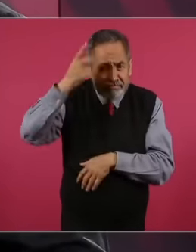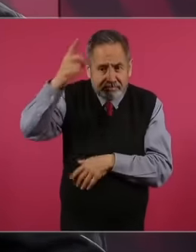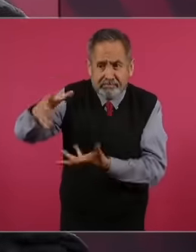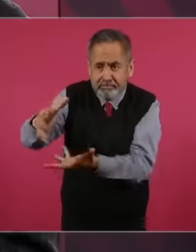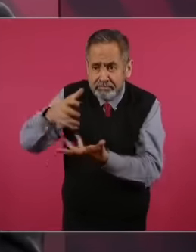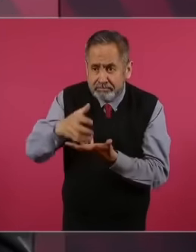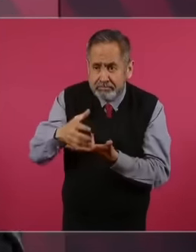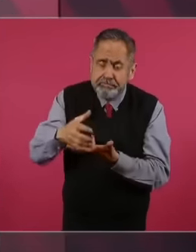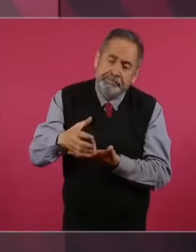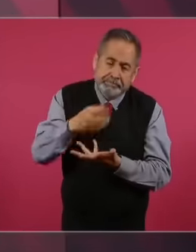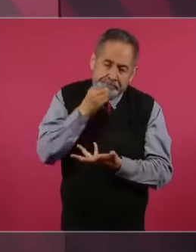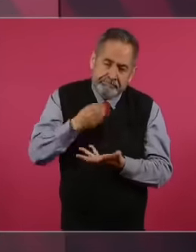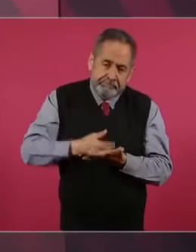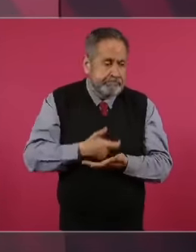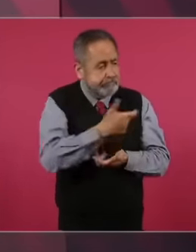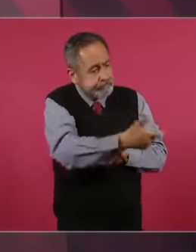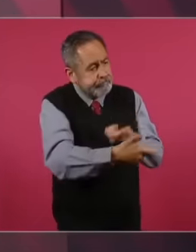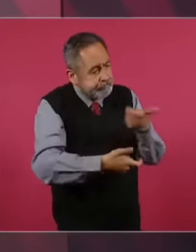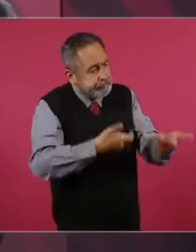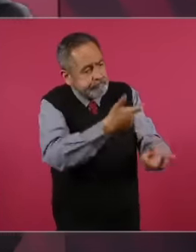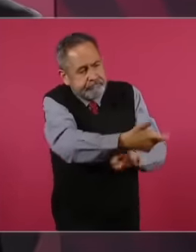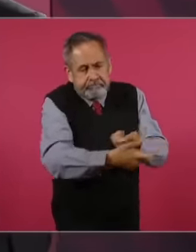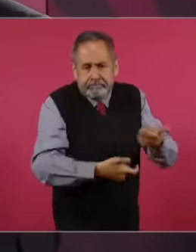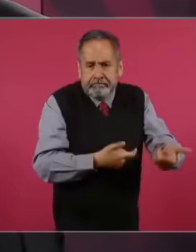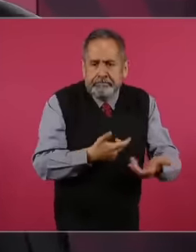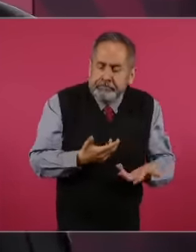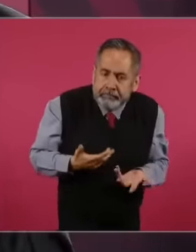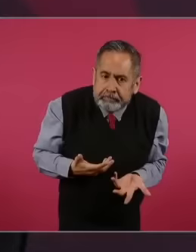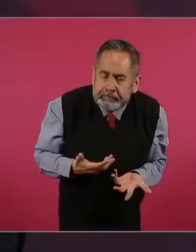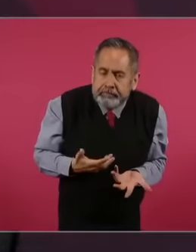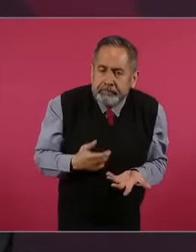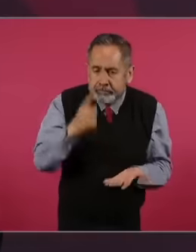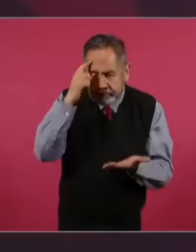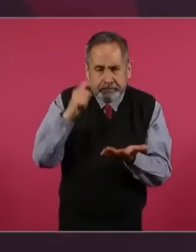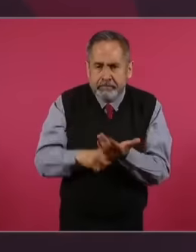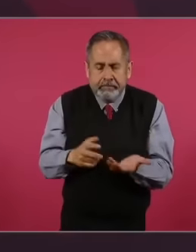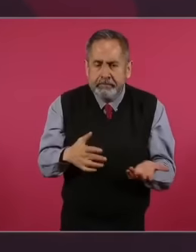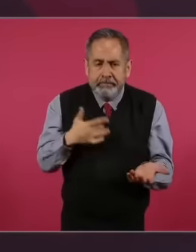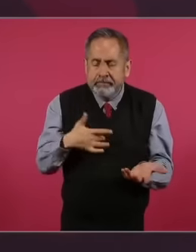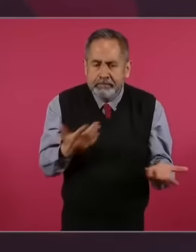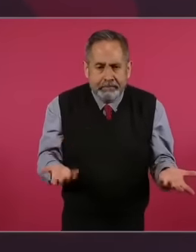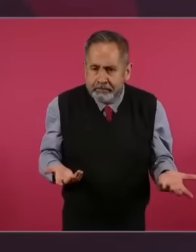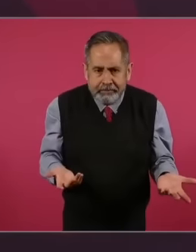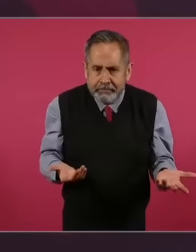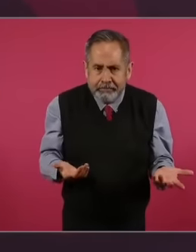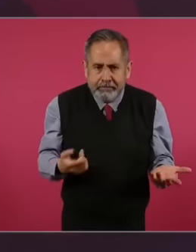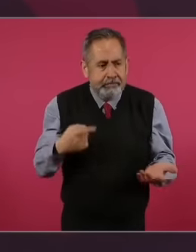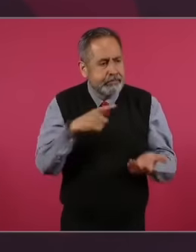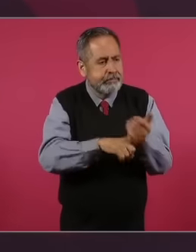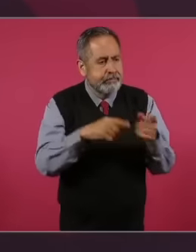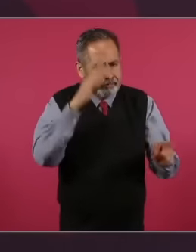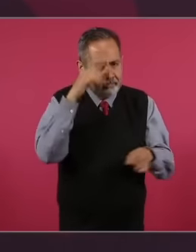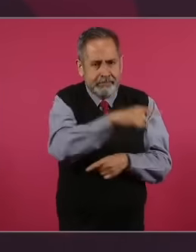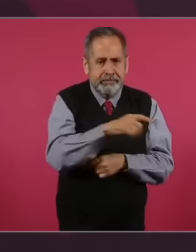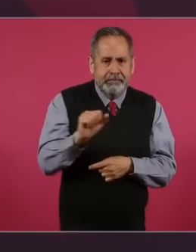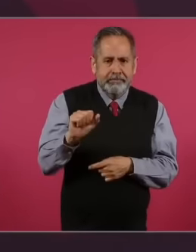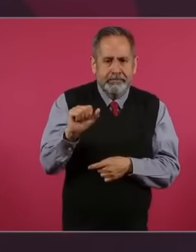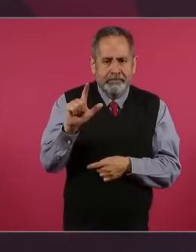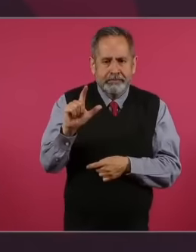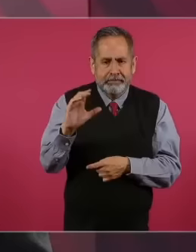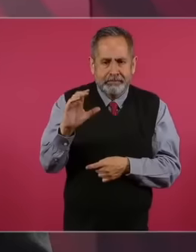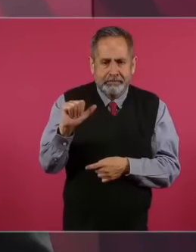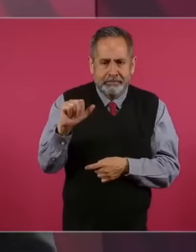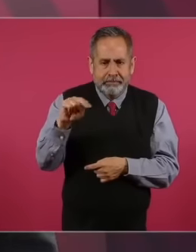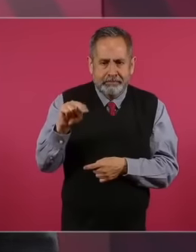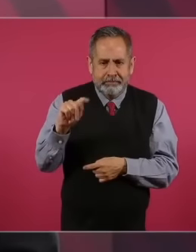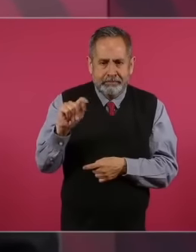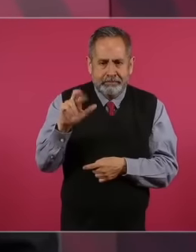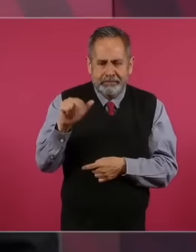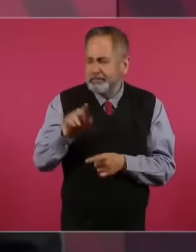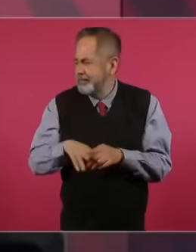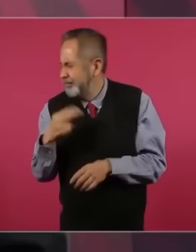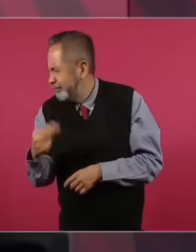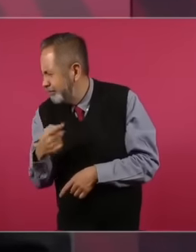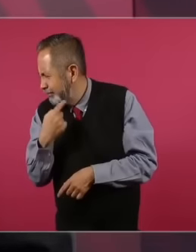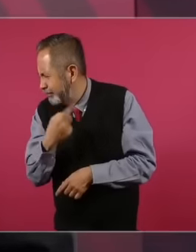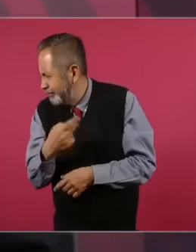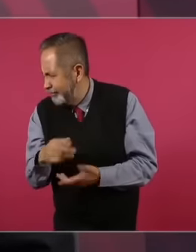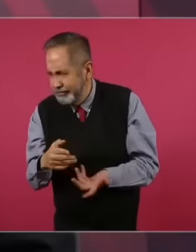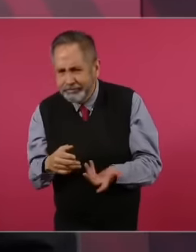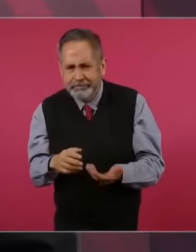So how do you think that Mr. Alcántara? What is